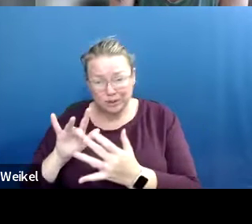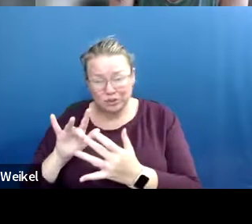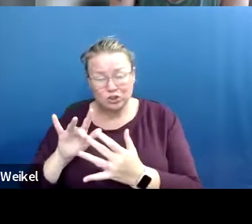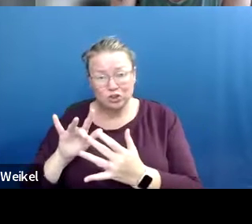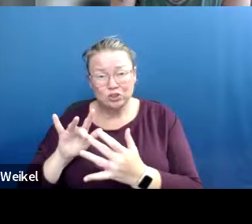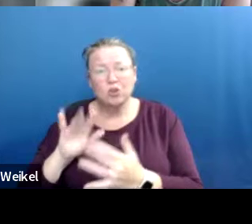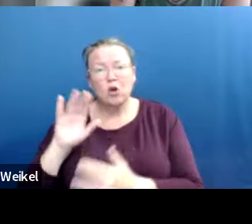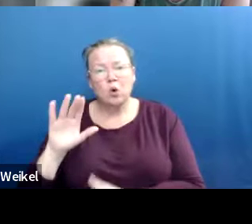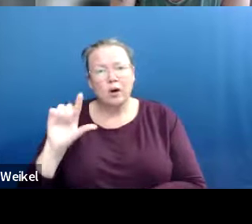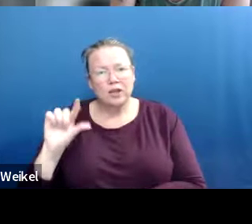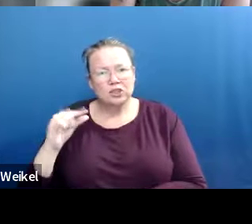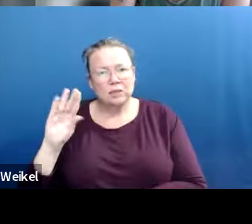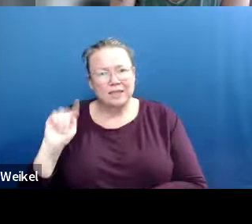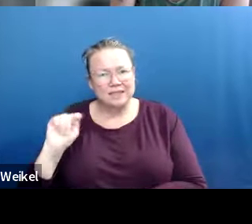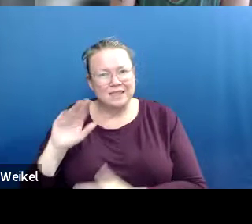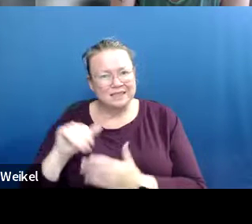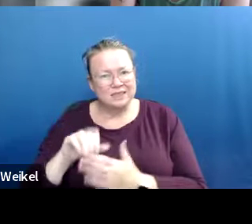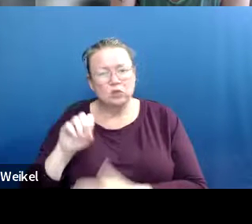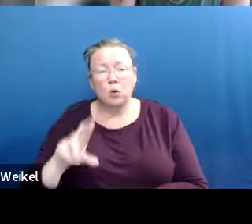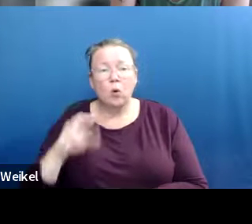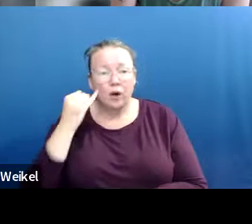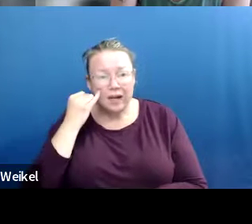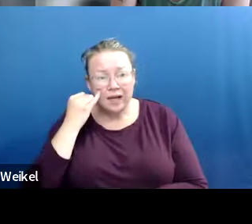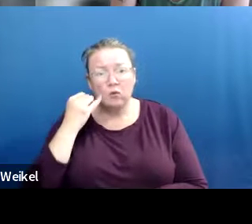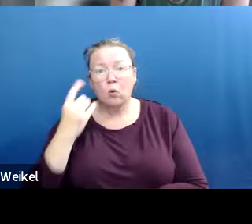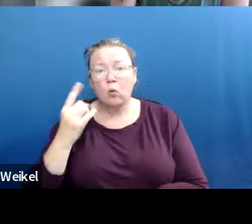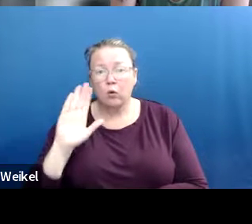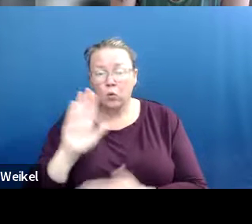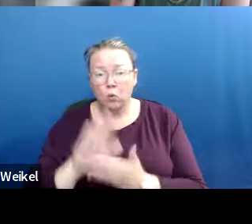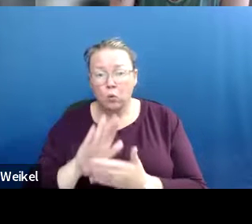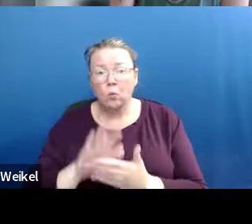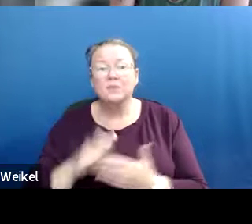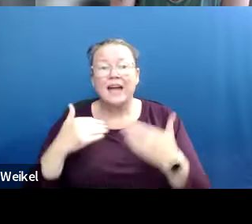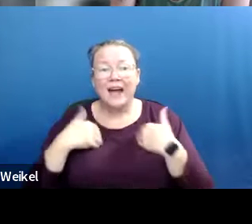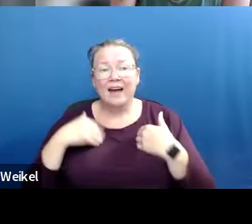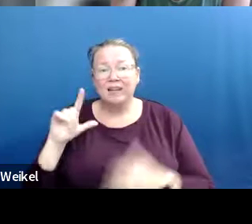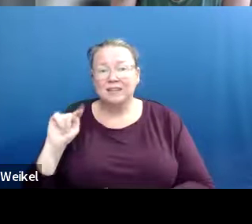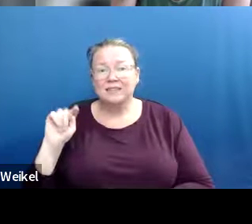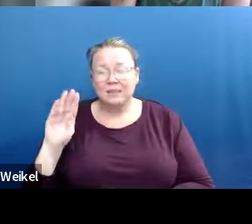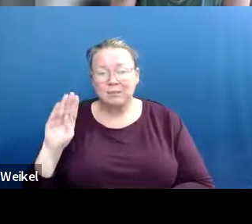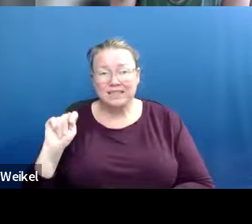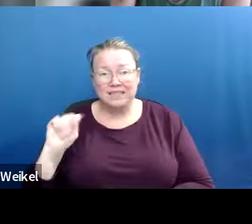Harm (He/Him): your LGBT center, or if the one of your schools has a LGBT club you could outreach